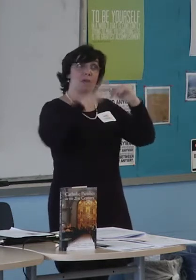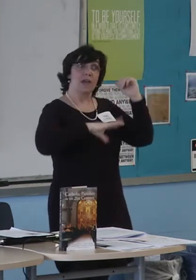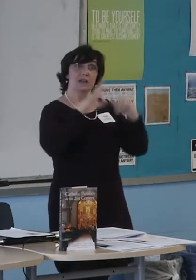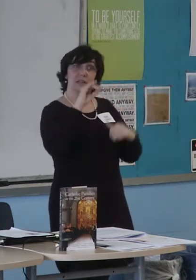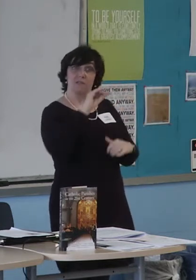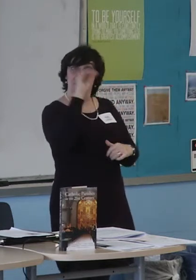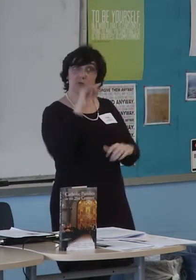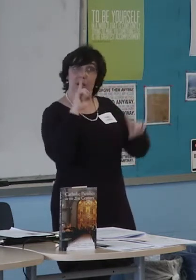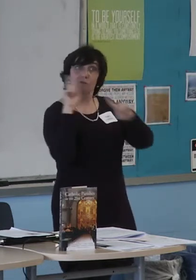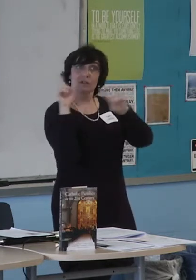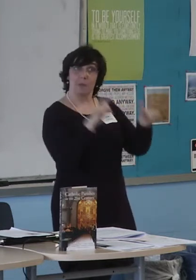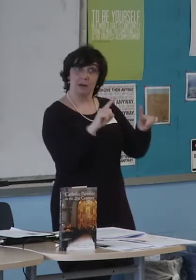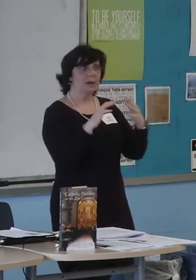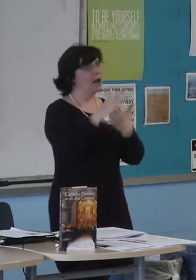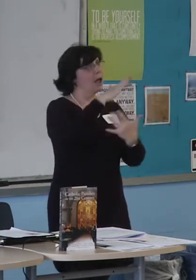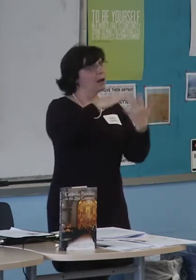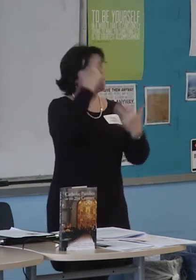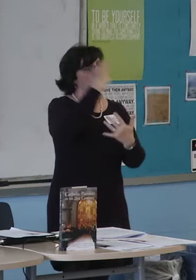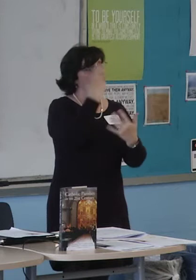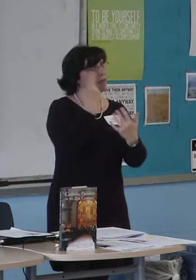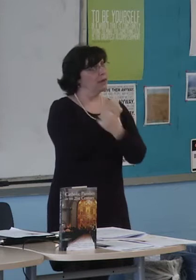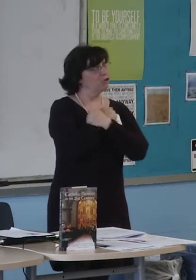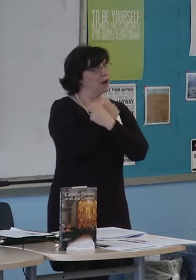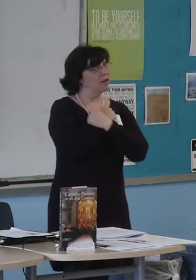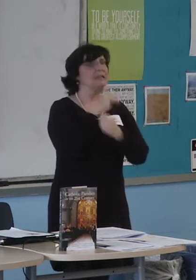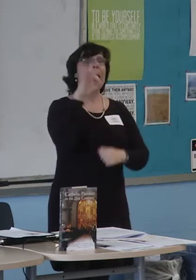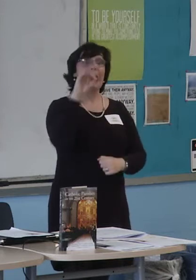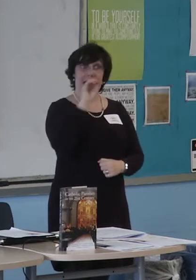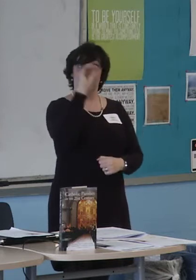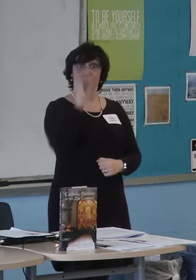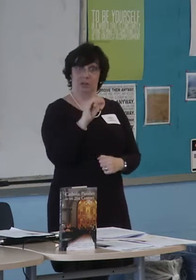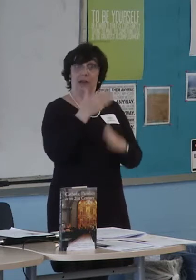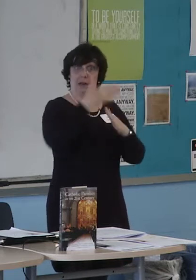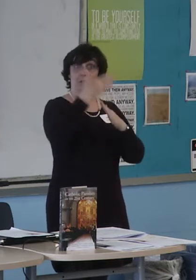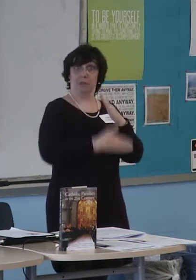among Catholic Charities agencies 80% completed the survey and responded to us,